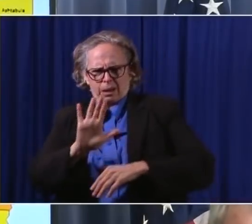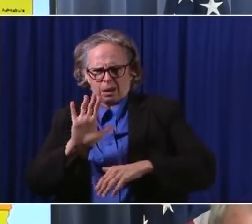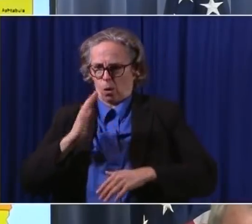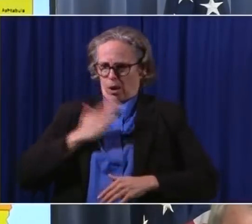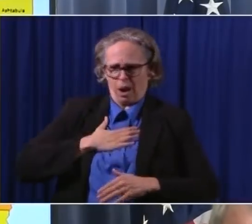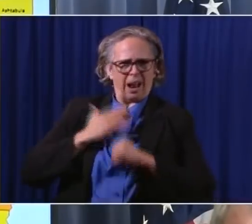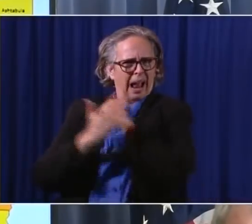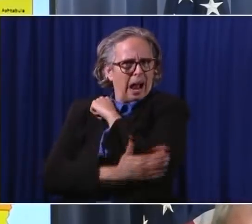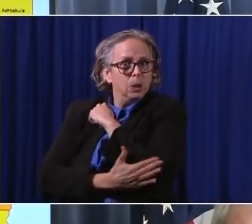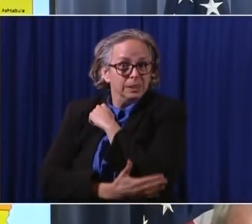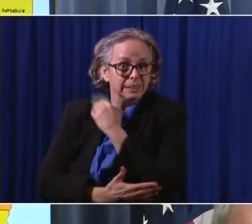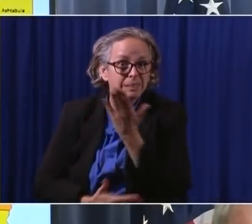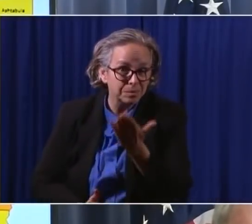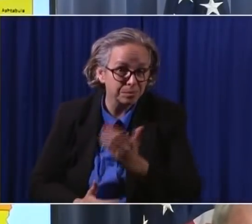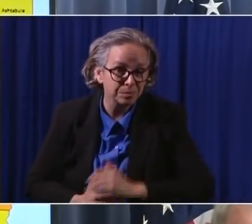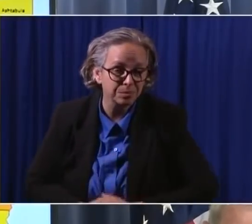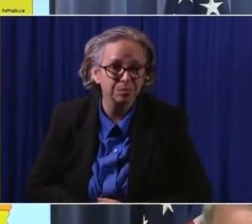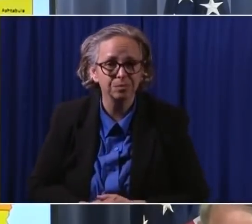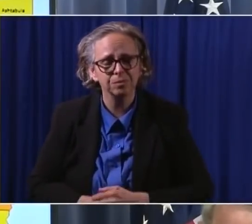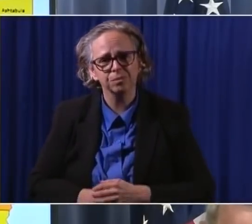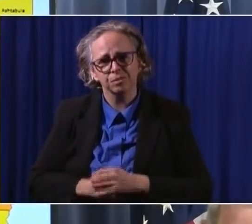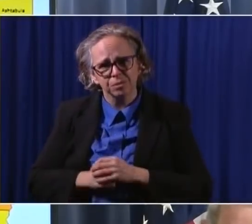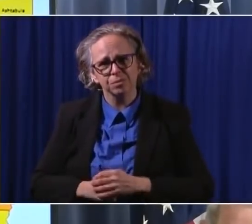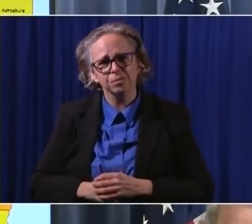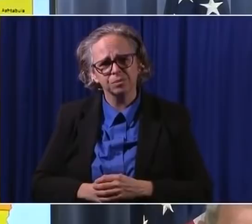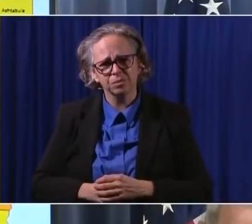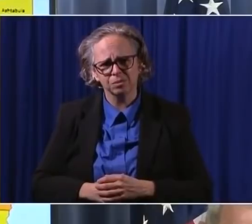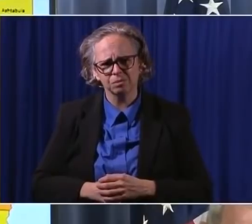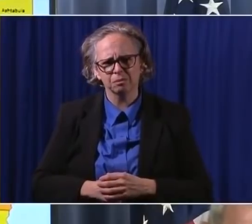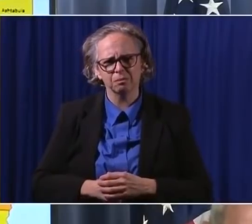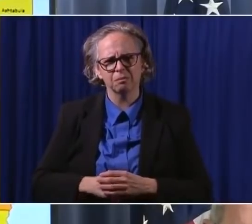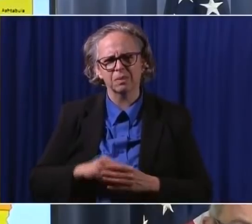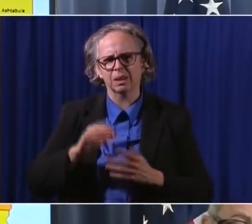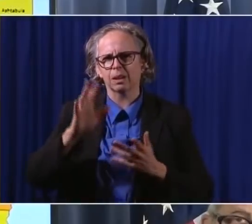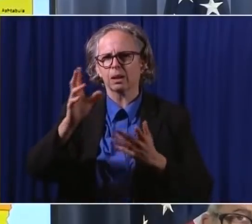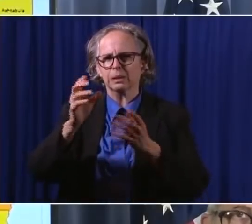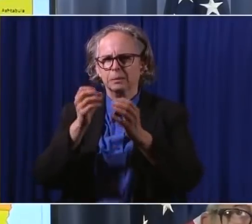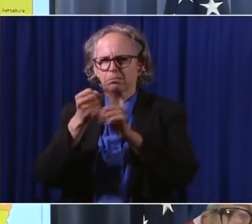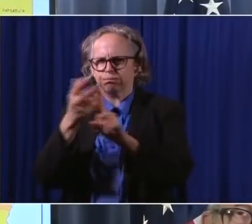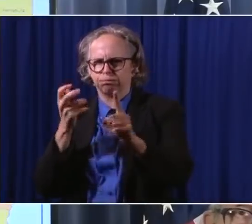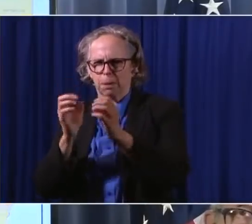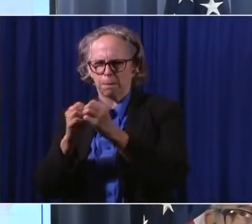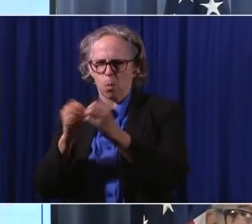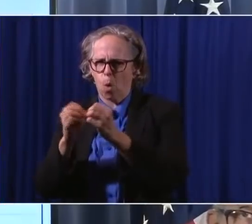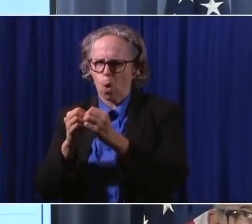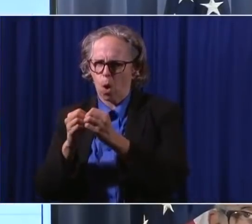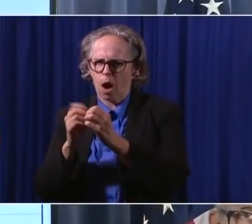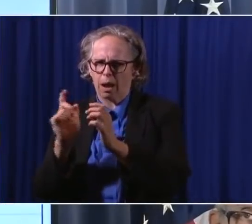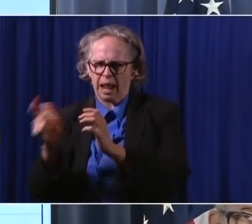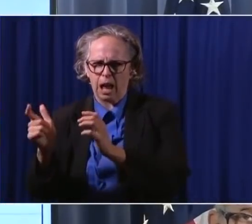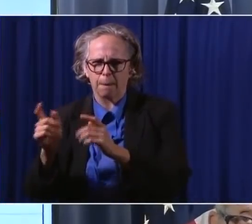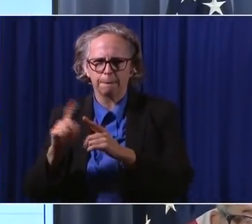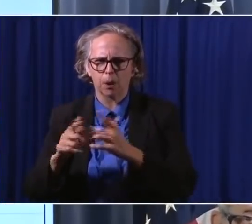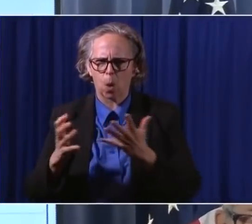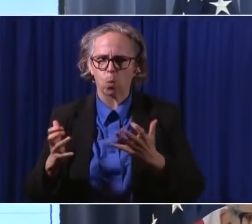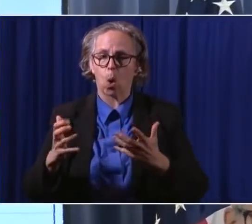CERTAINLY GO BEYOND THE DATA AND BEYOND THE COLOR AND LOOK AT THE DATA. WE THINK THIS WILL GIVE PEOPLE A GOOD INDICATION OF EXACTLY